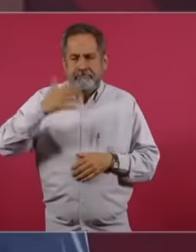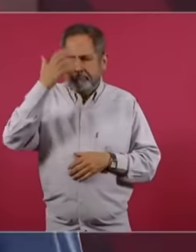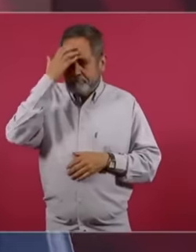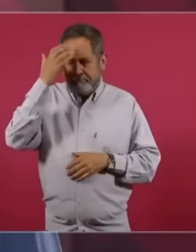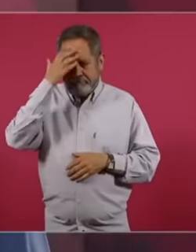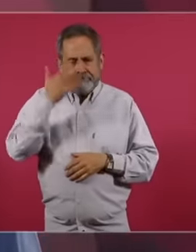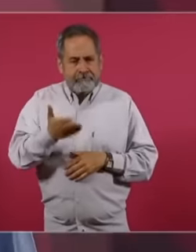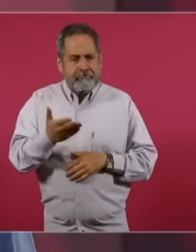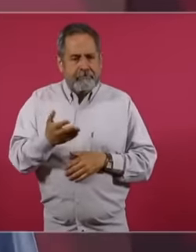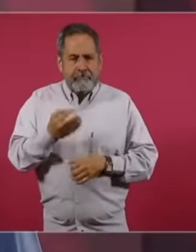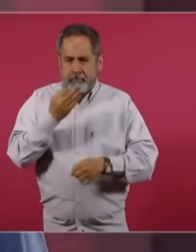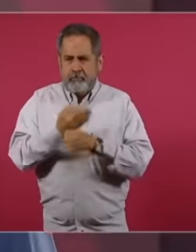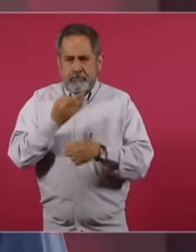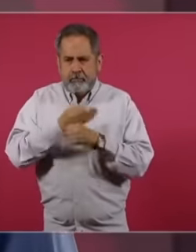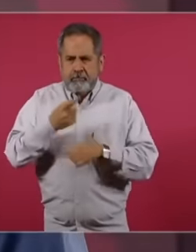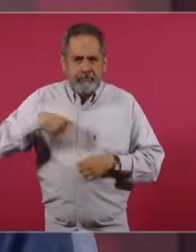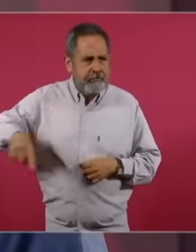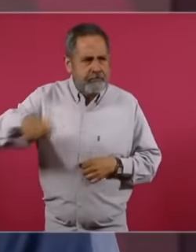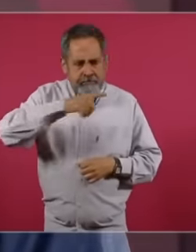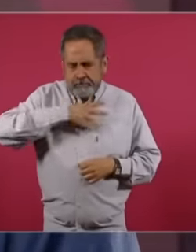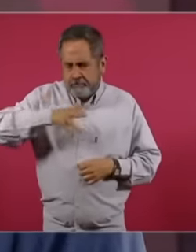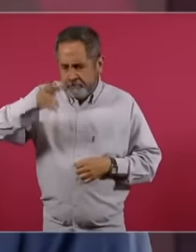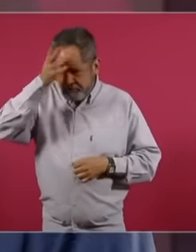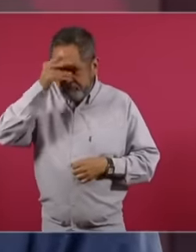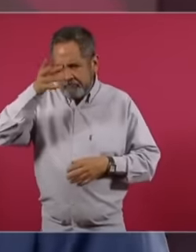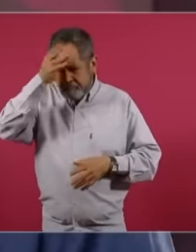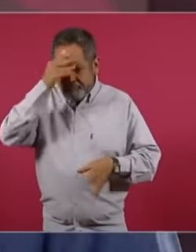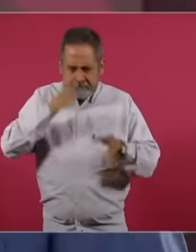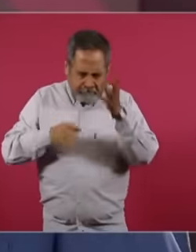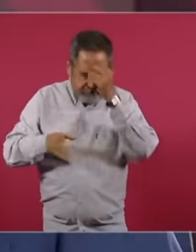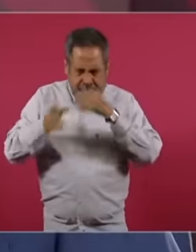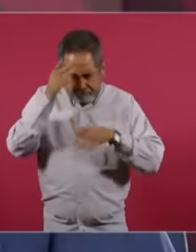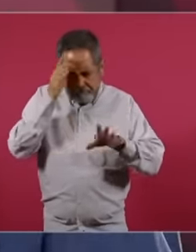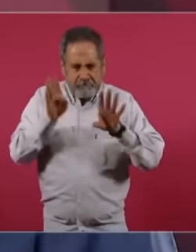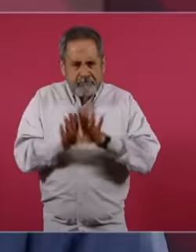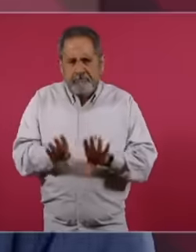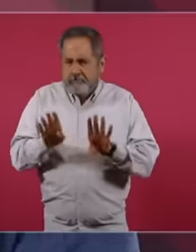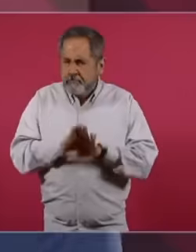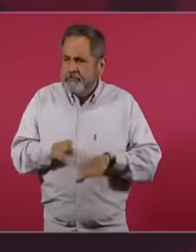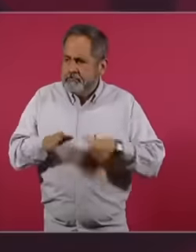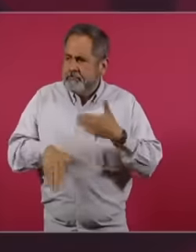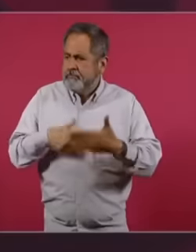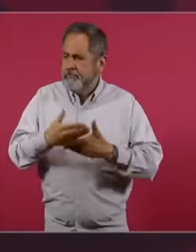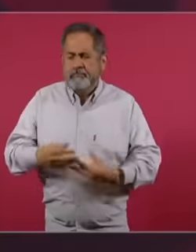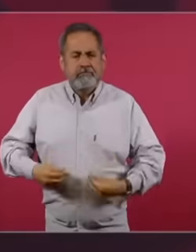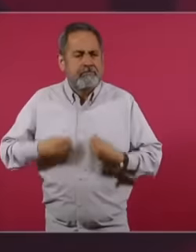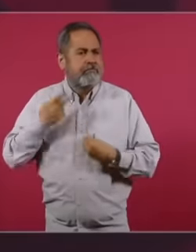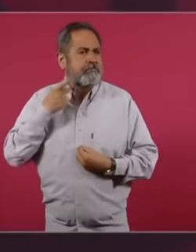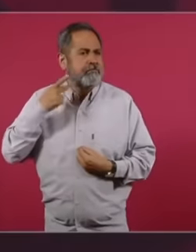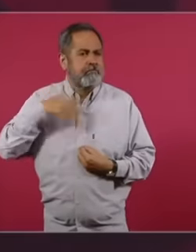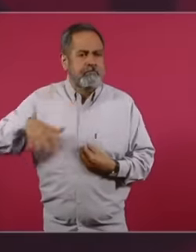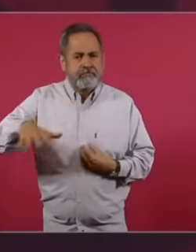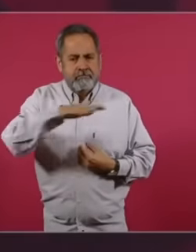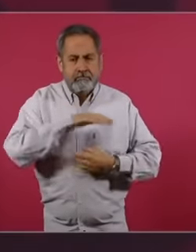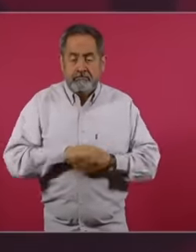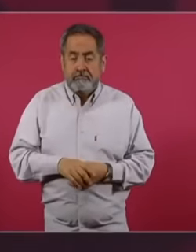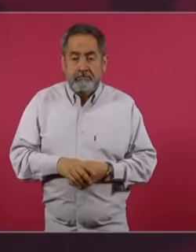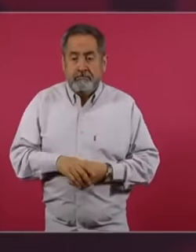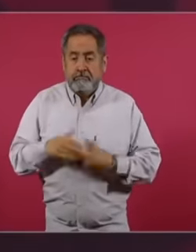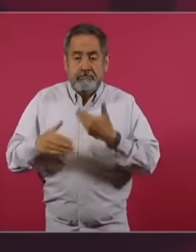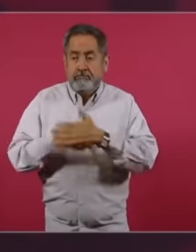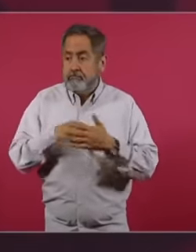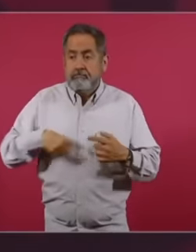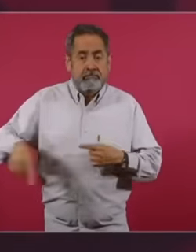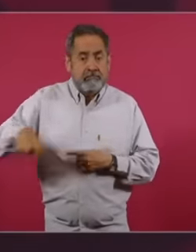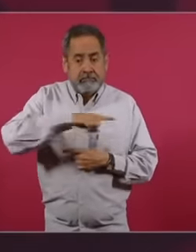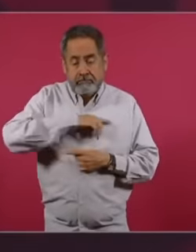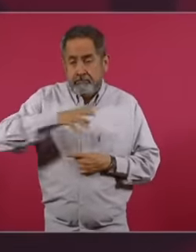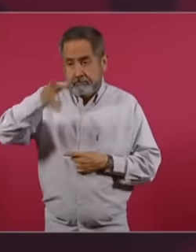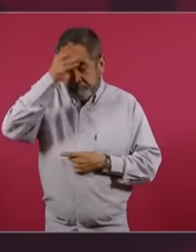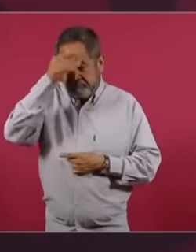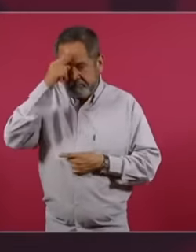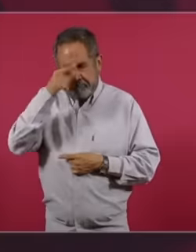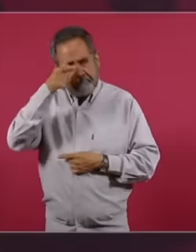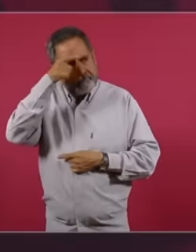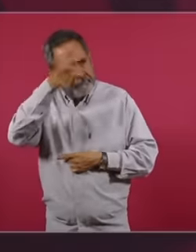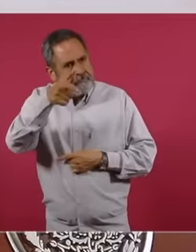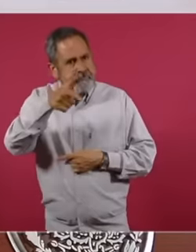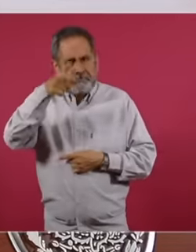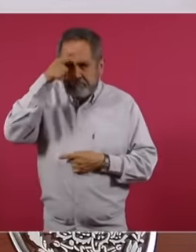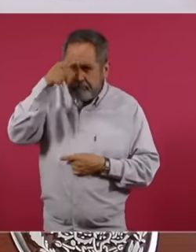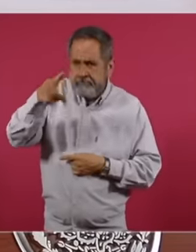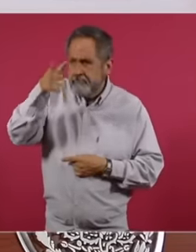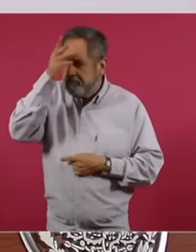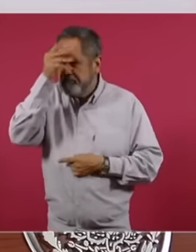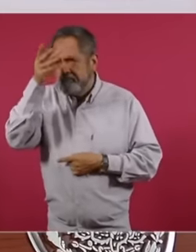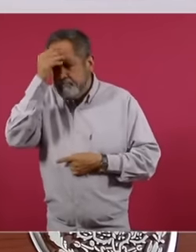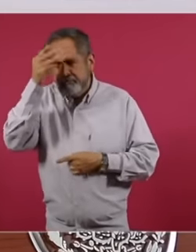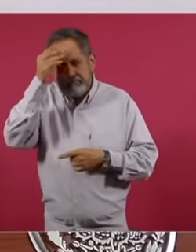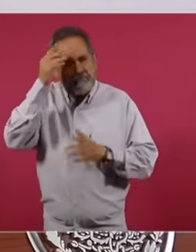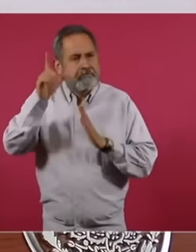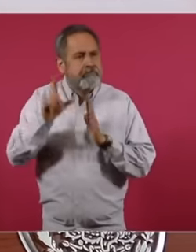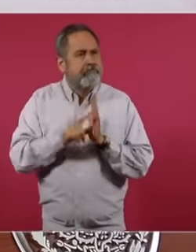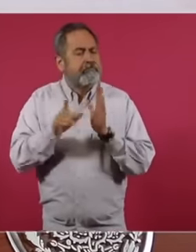we are all learning a lot everyone is a teaching learning process this and we must